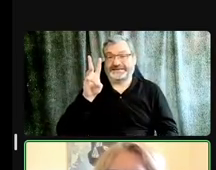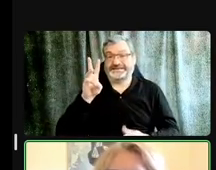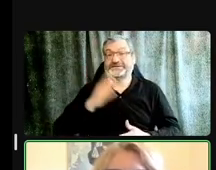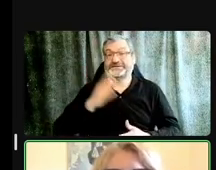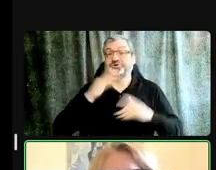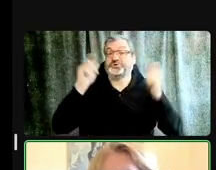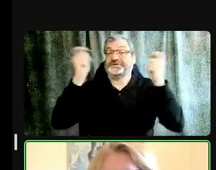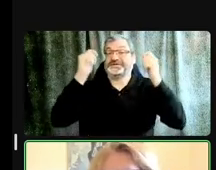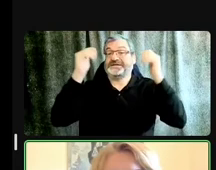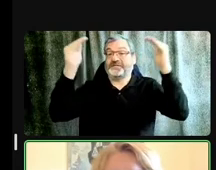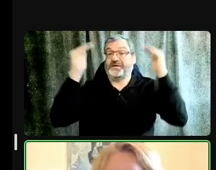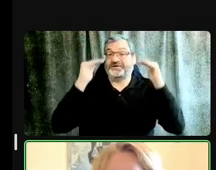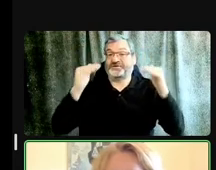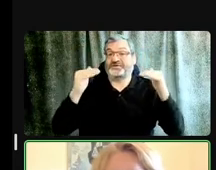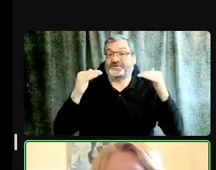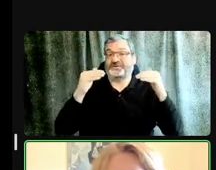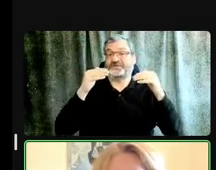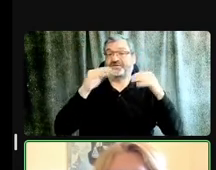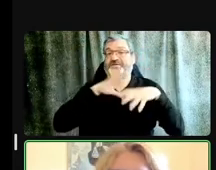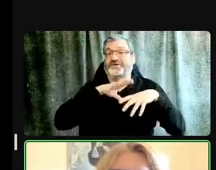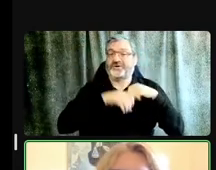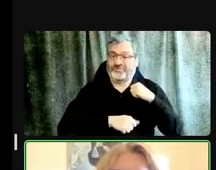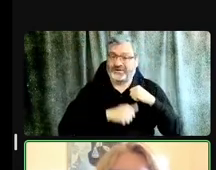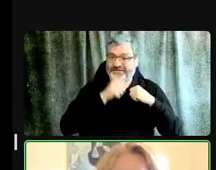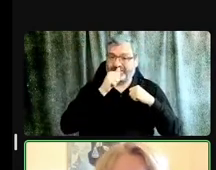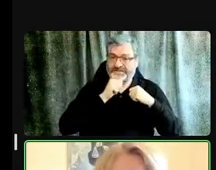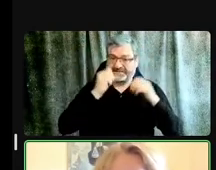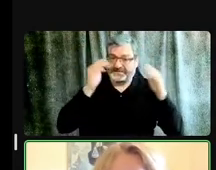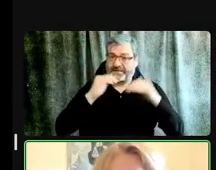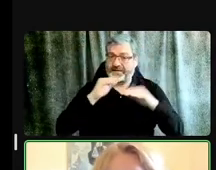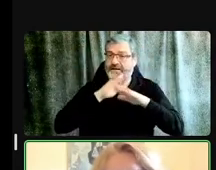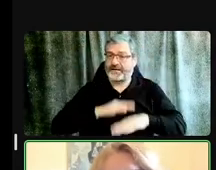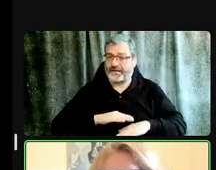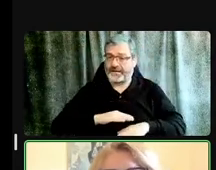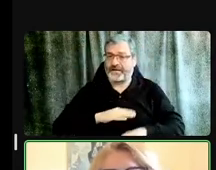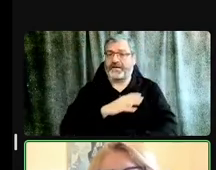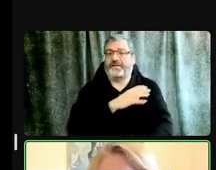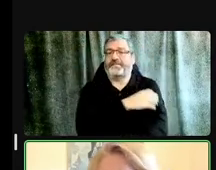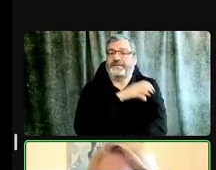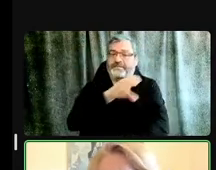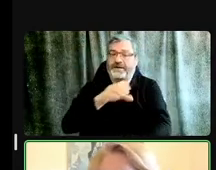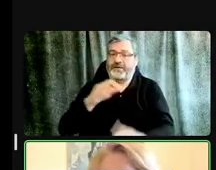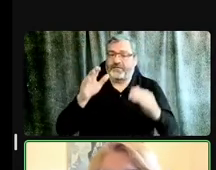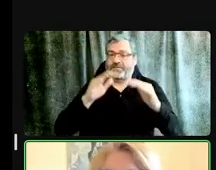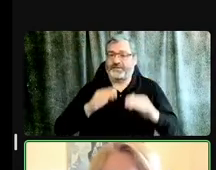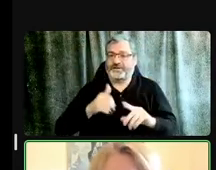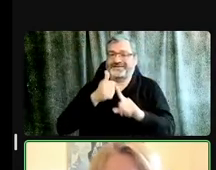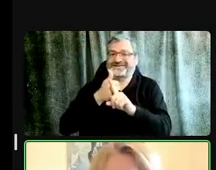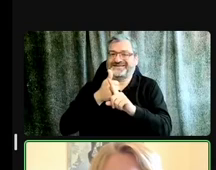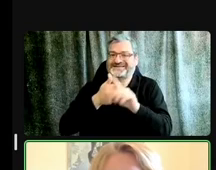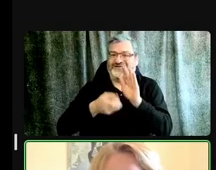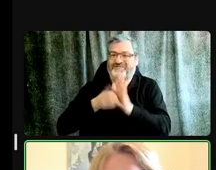grief and resilience, calm, empowerment, self reflection, and relationships.